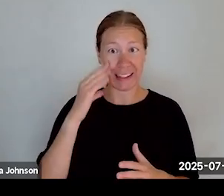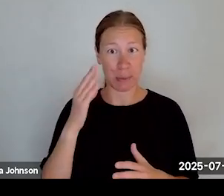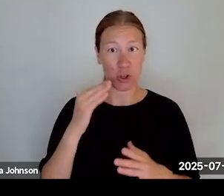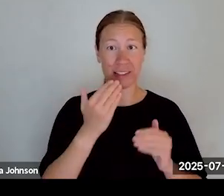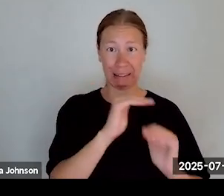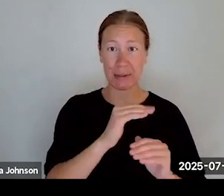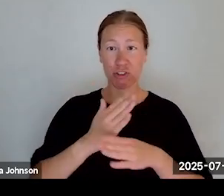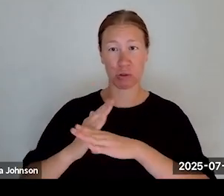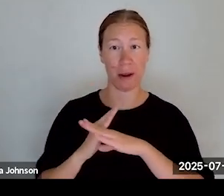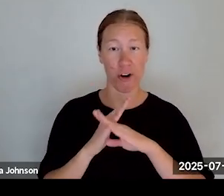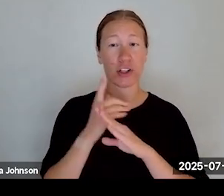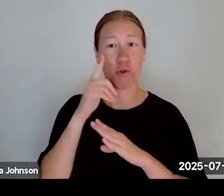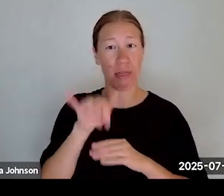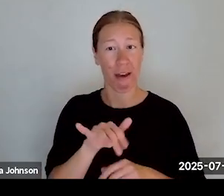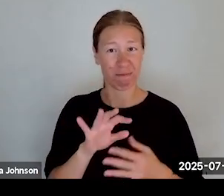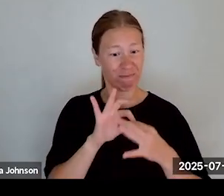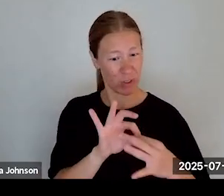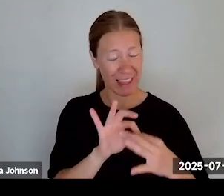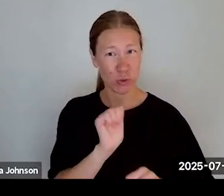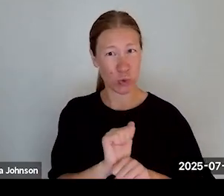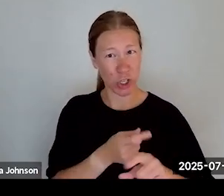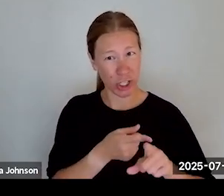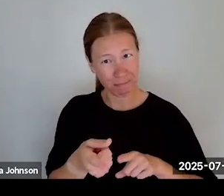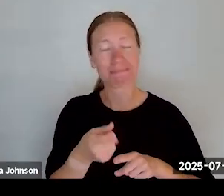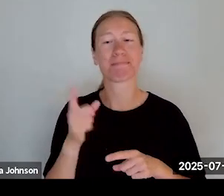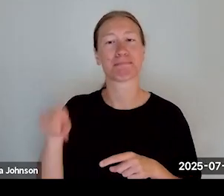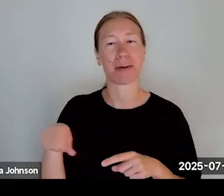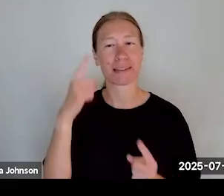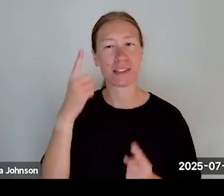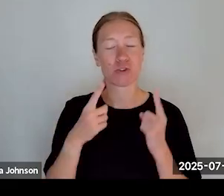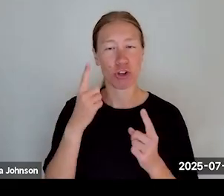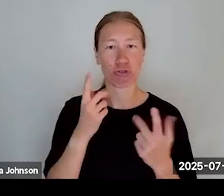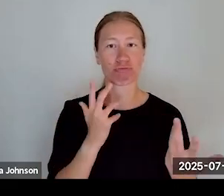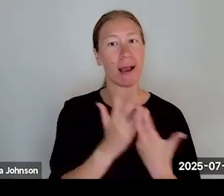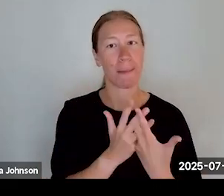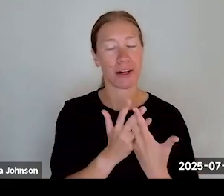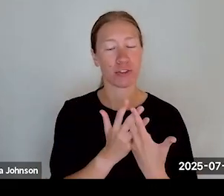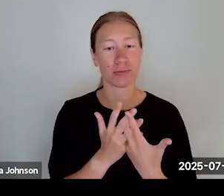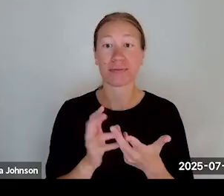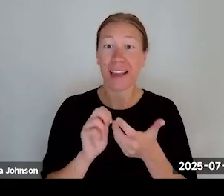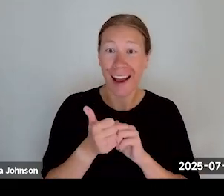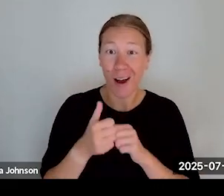that's when we wanna consider accommodations. For more information on how to create inclusive environments,